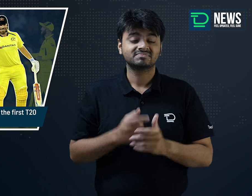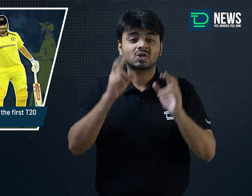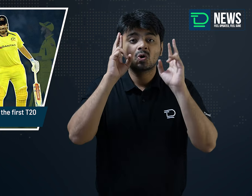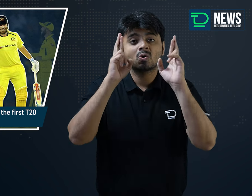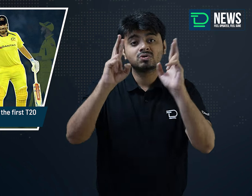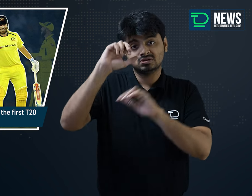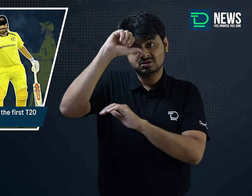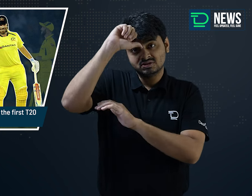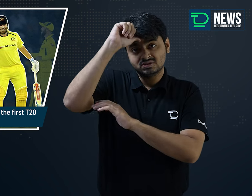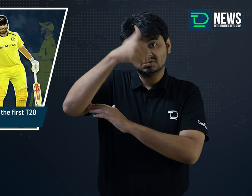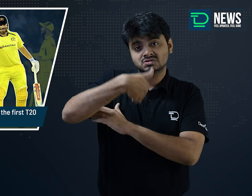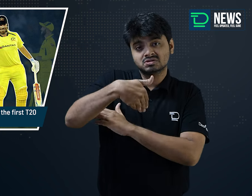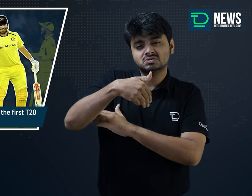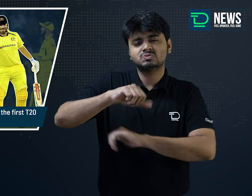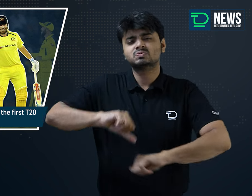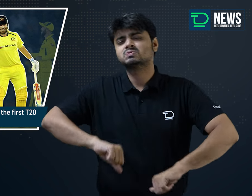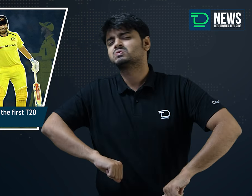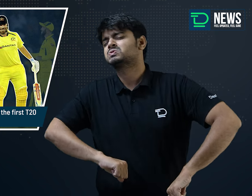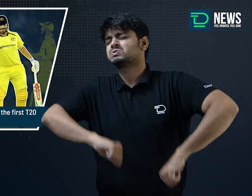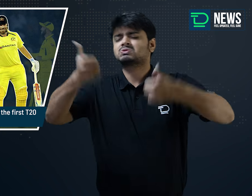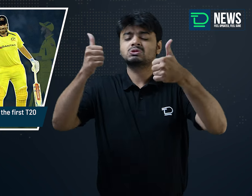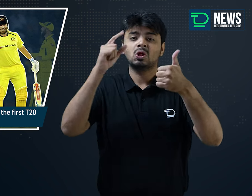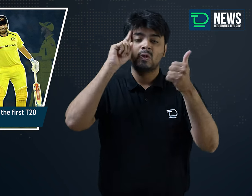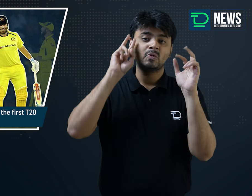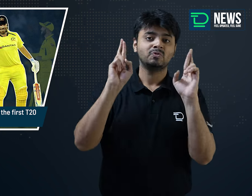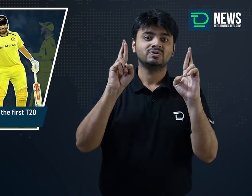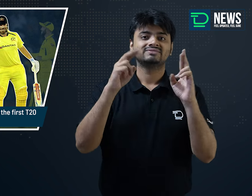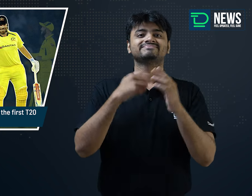Hope India will win the match.